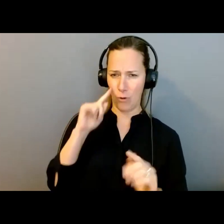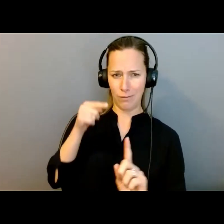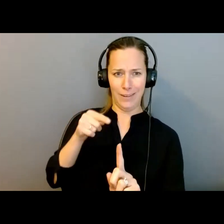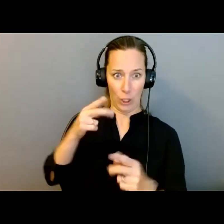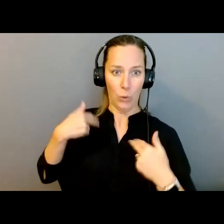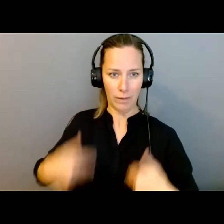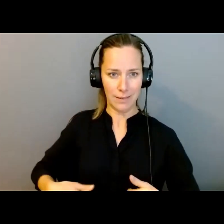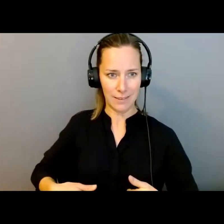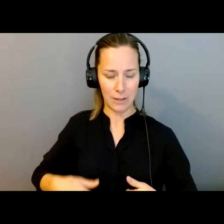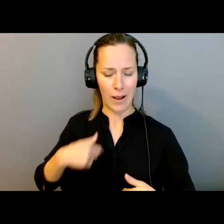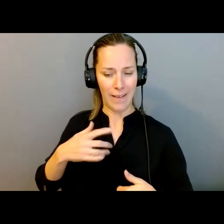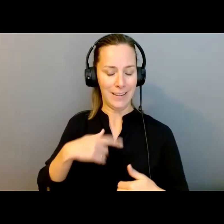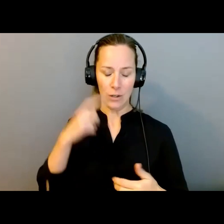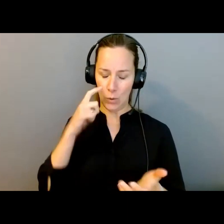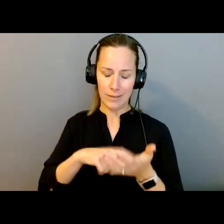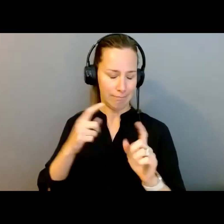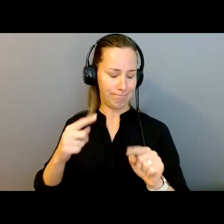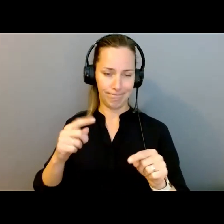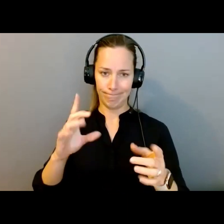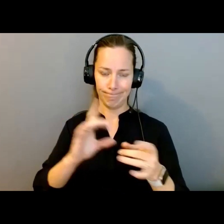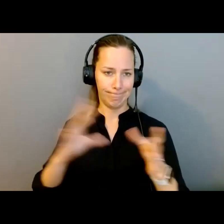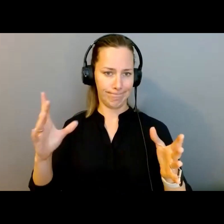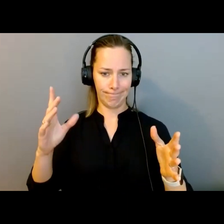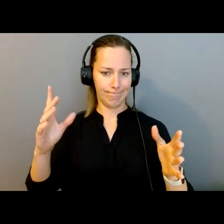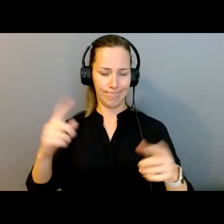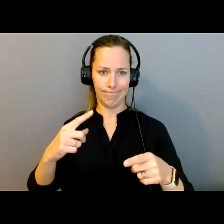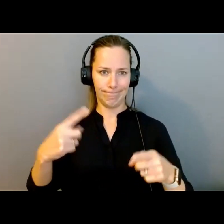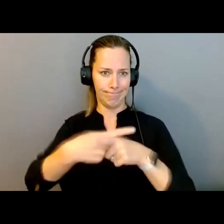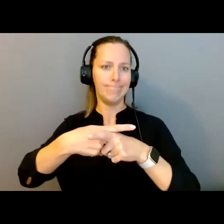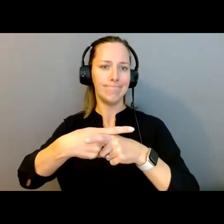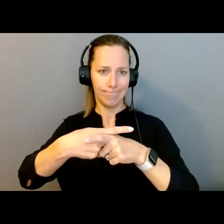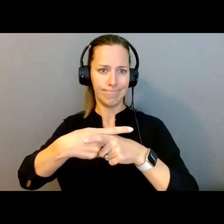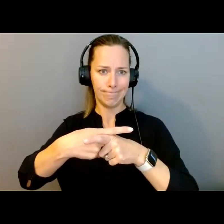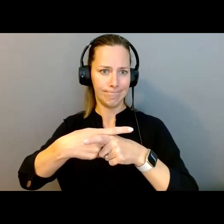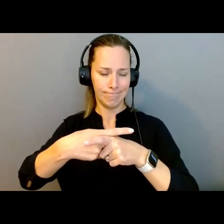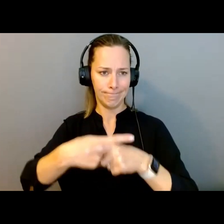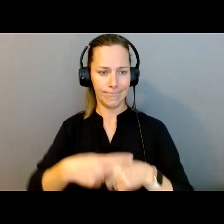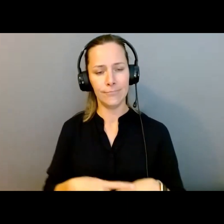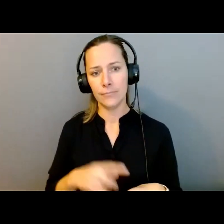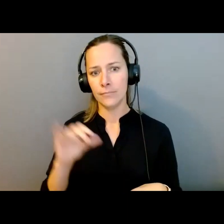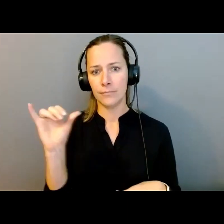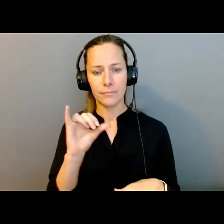between that for sure. I also think that there has to be more involvement, and I'm sure you are